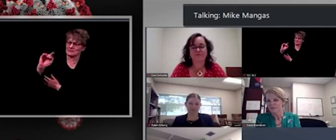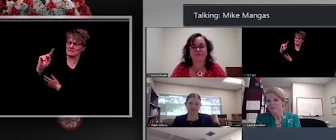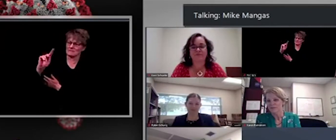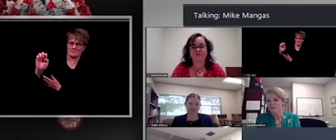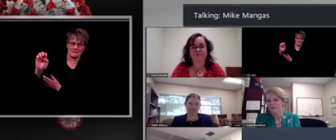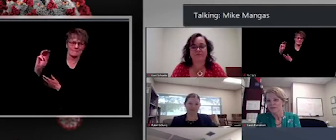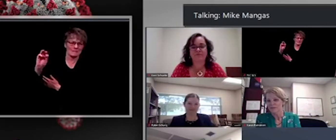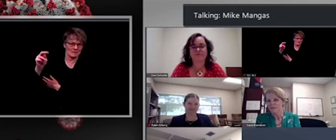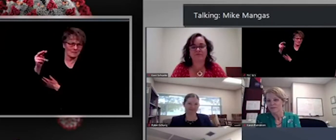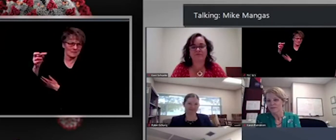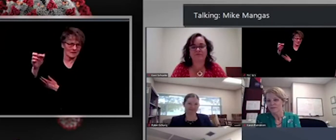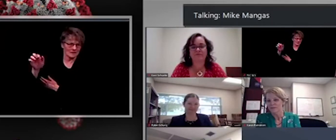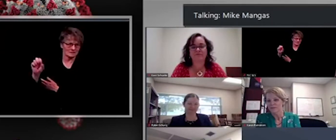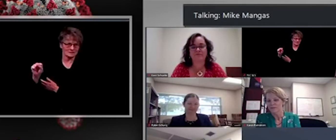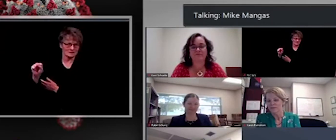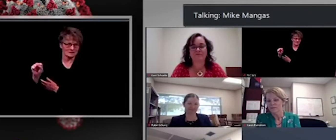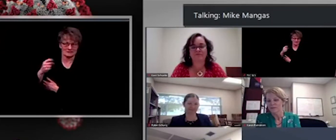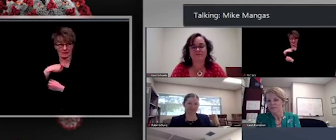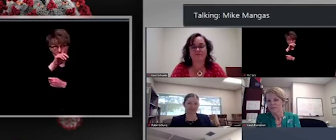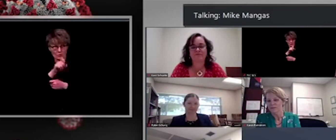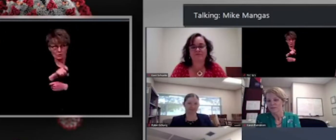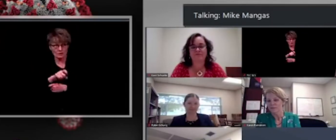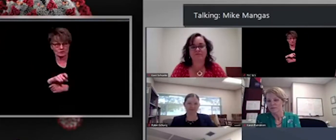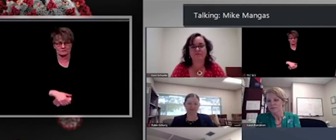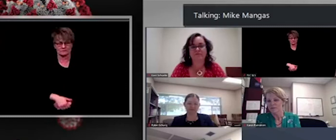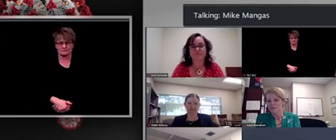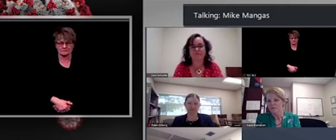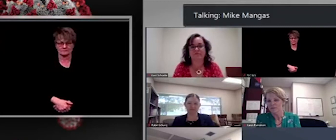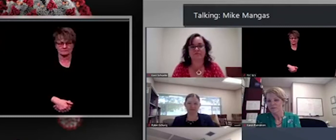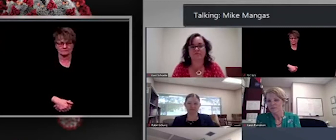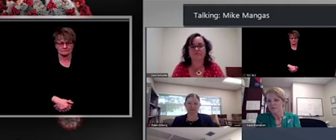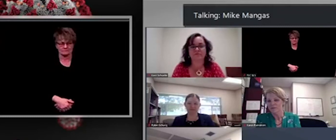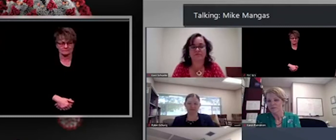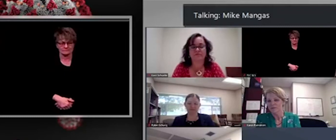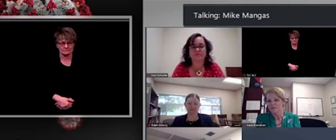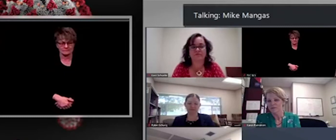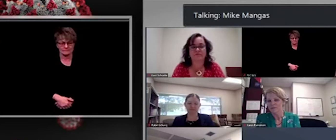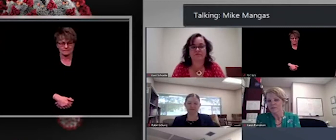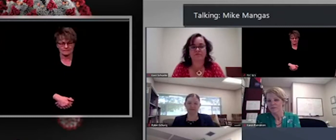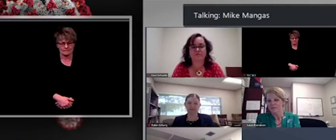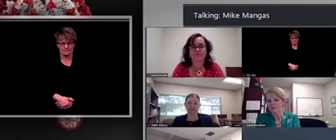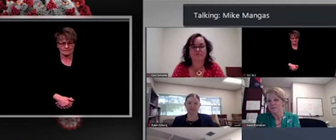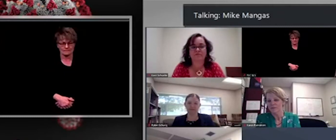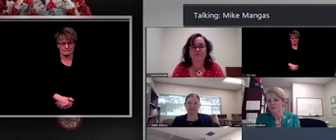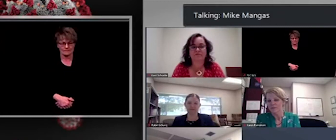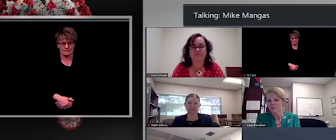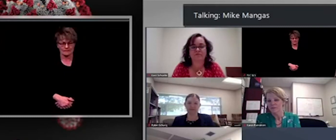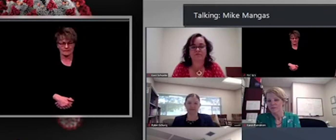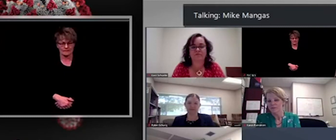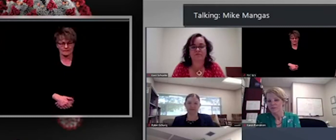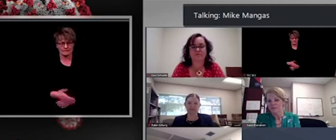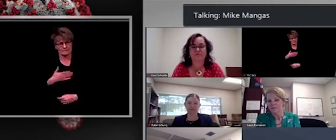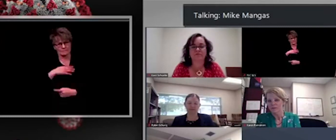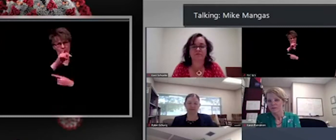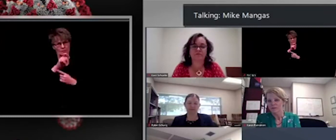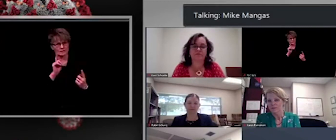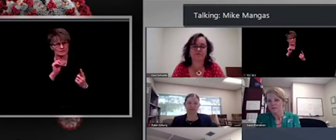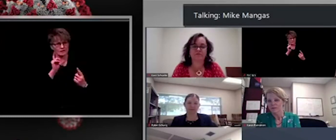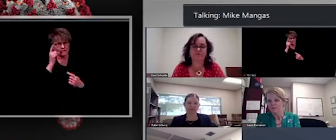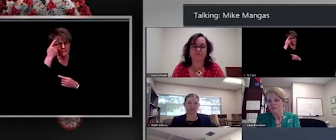on the county side of things. We're seeing some spots in the country now where hospitals